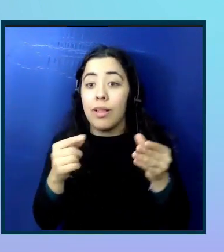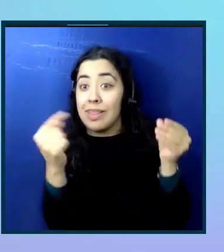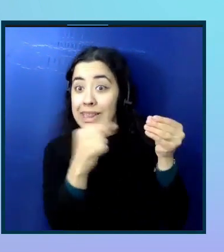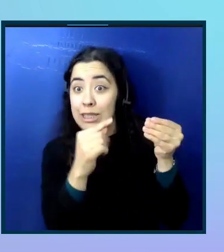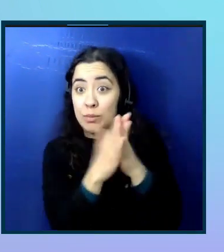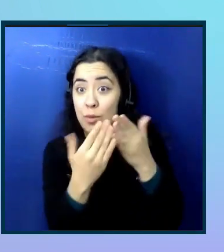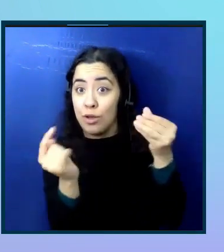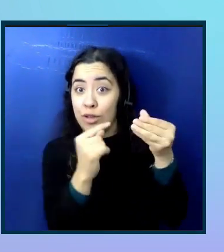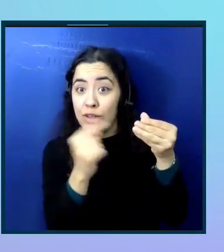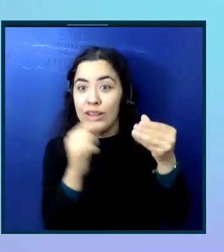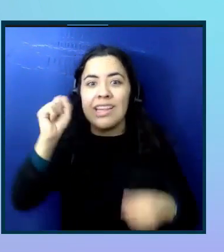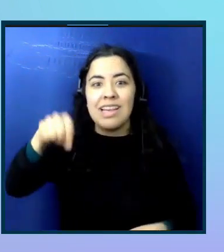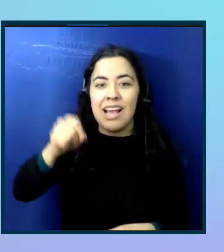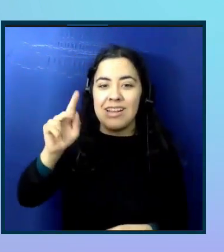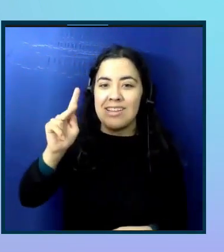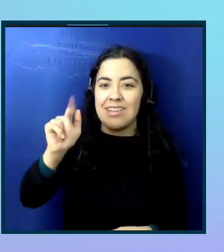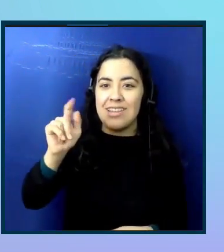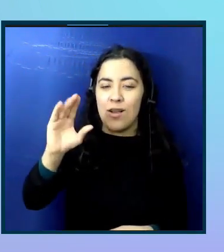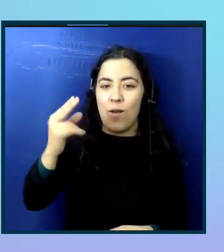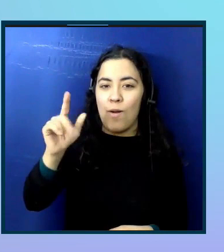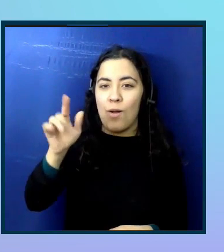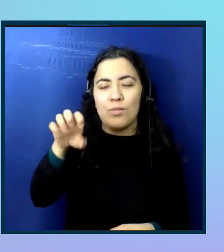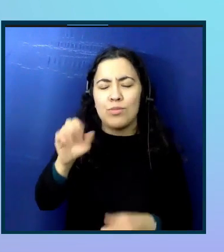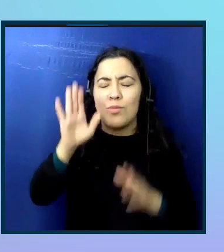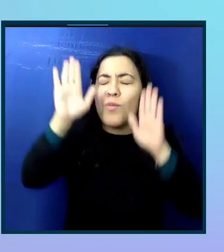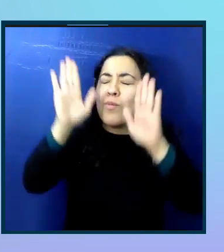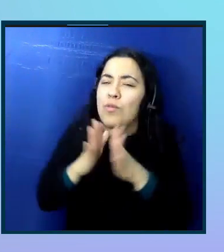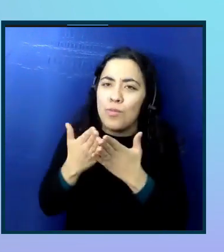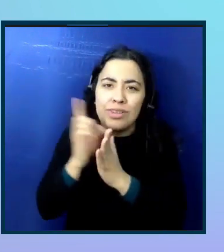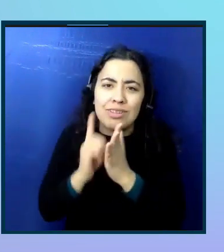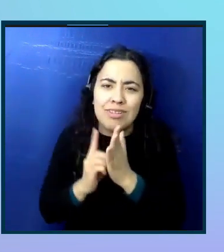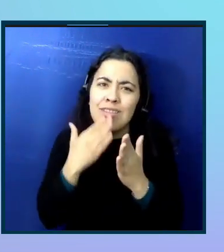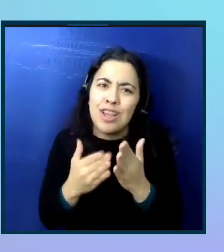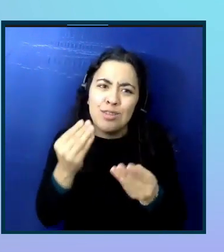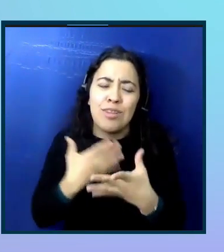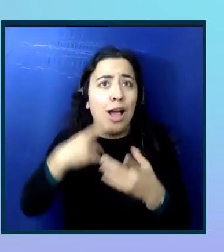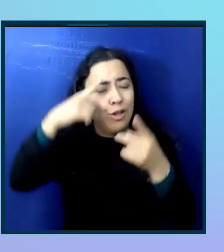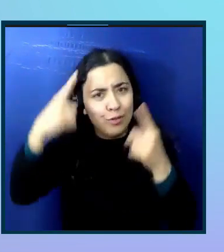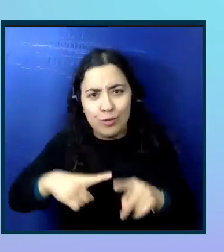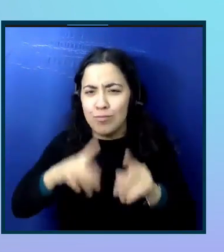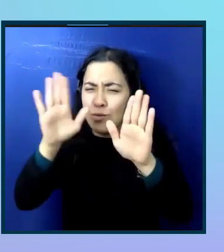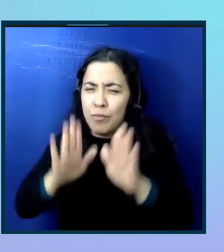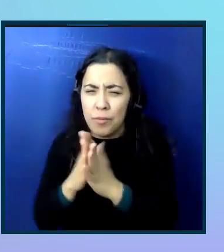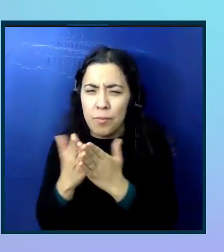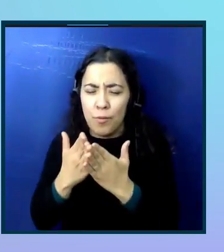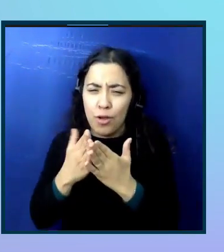I've got that one, as well, John. It's just a great book on design. I agree with you, so thanks for sharing that one. Yeah, it's very easy to read.